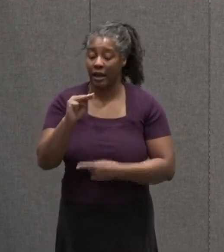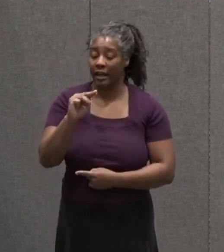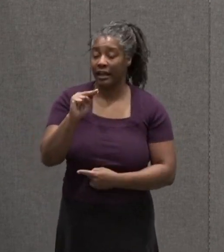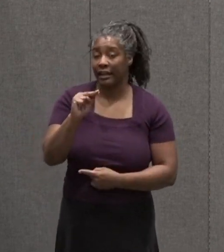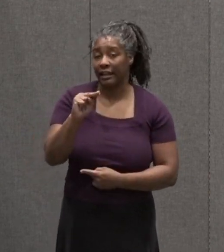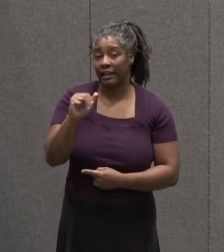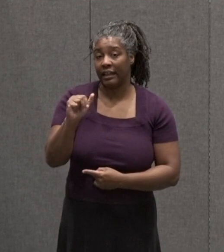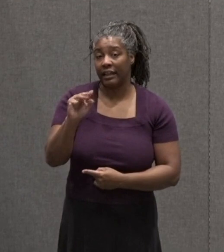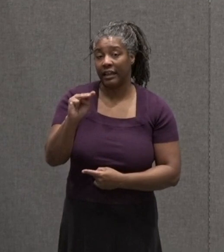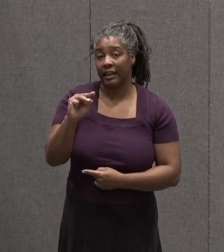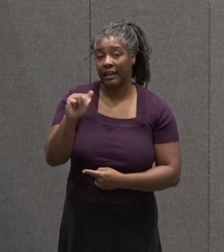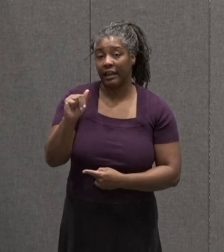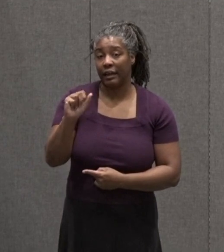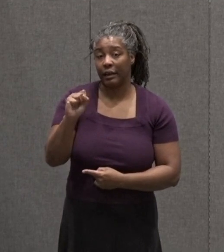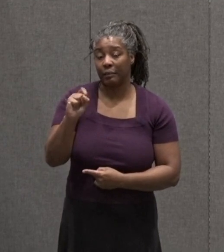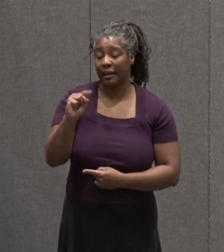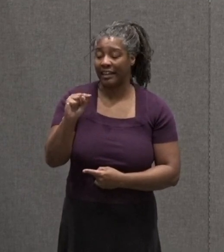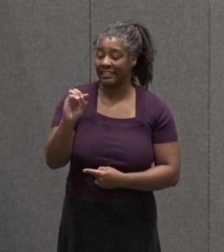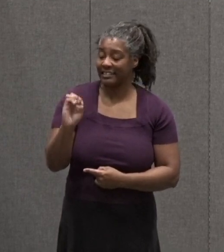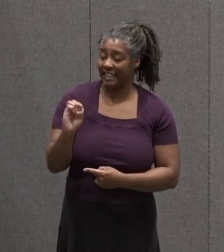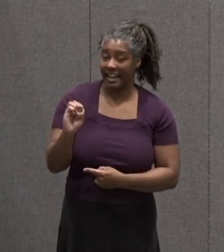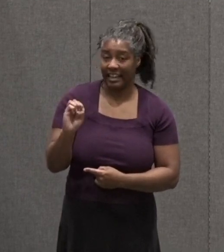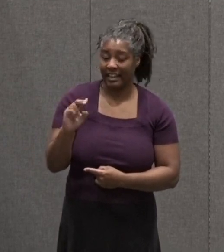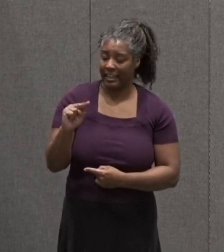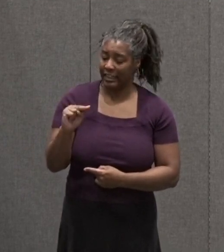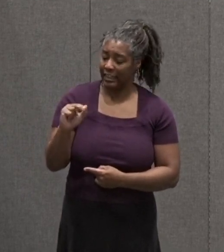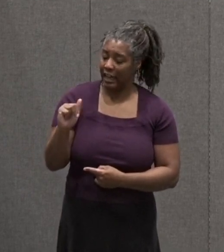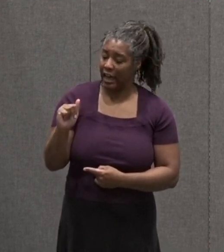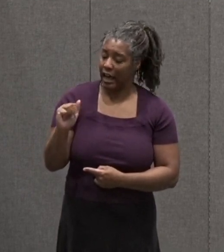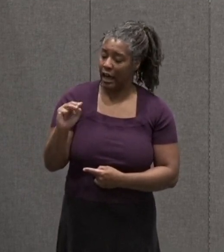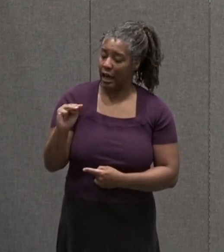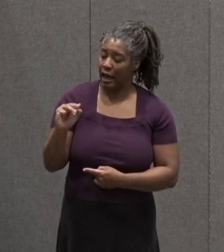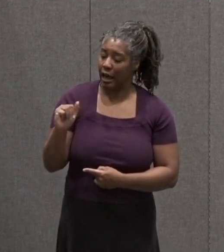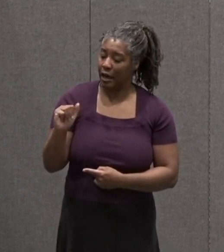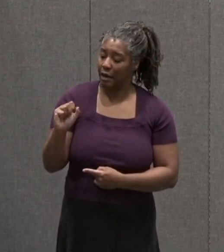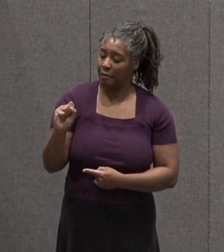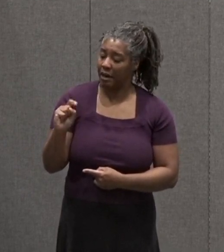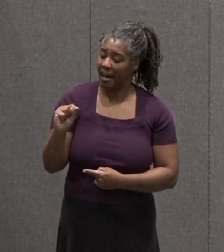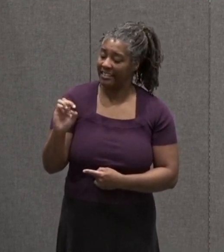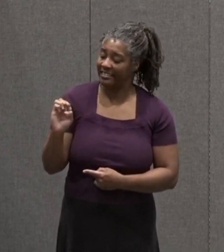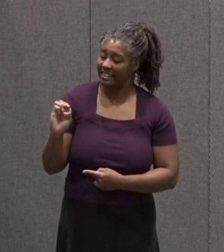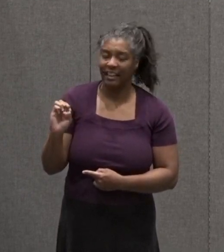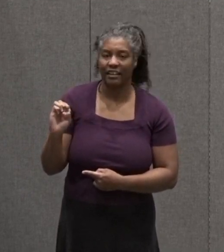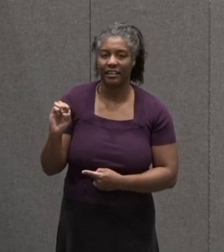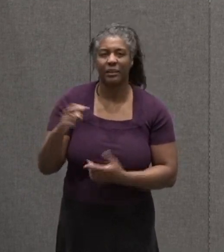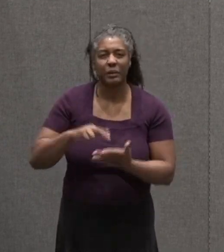Well, there's a lot of different things and what they think it means or what they say it means what I think it means